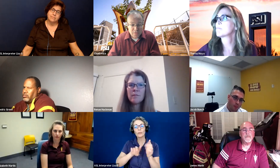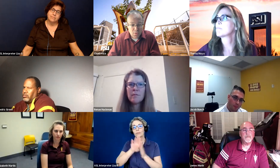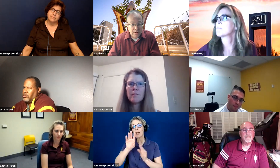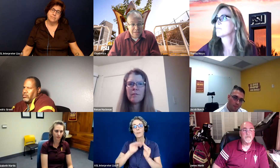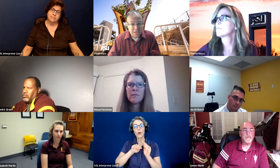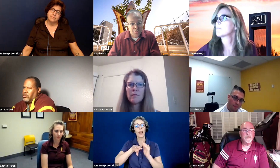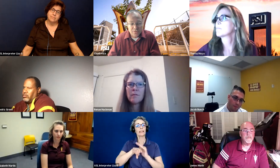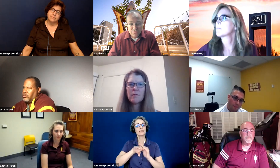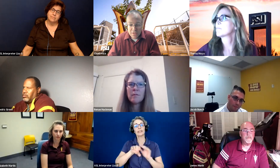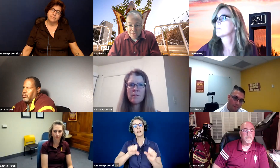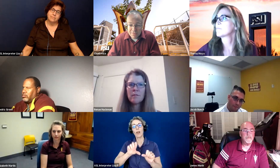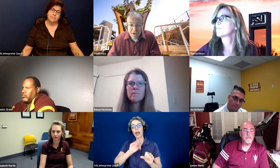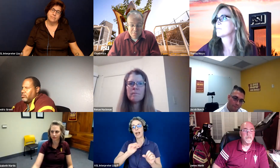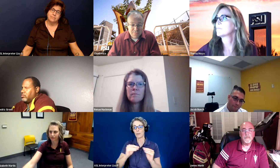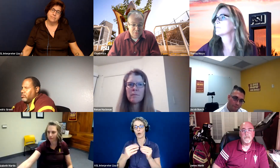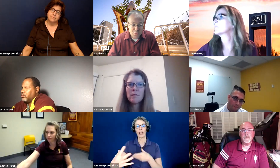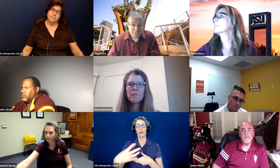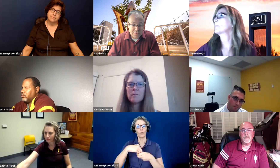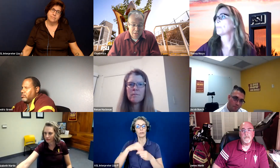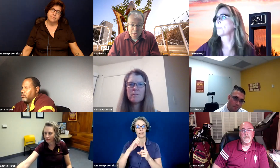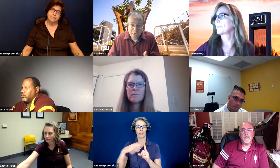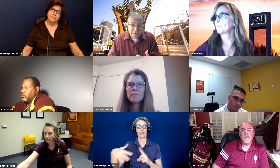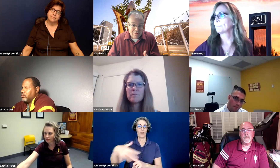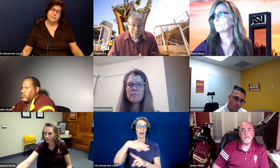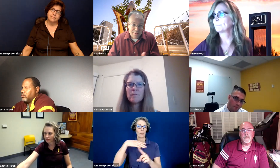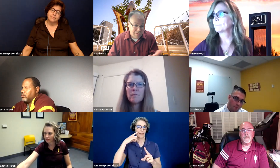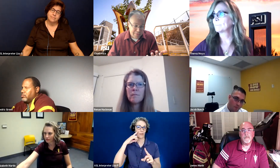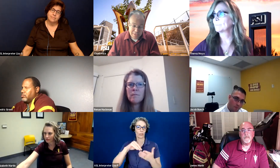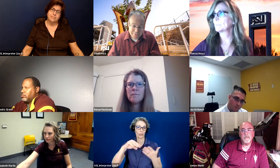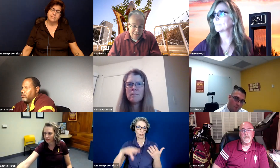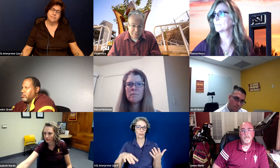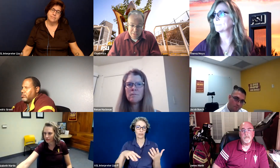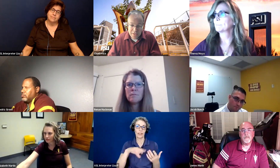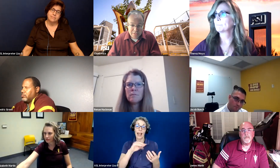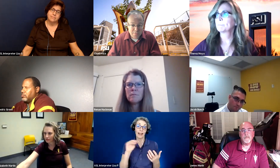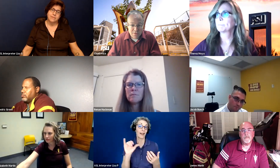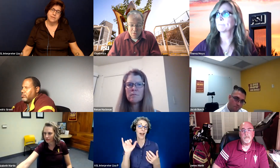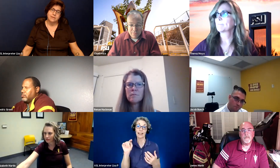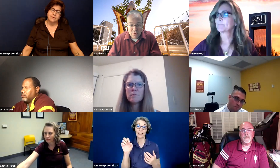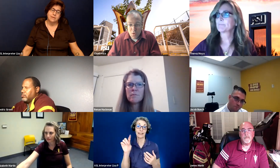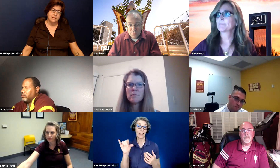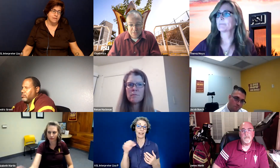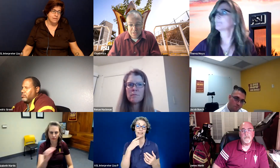whereas more inclusive environment for students. And like Teddy said, it's been very well received.